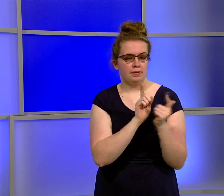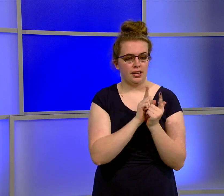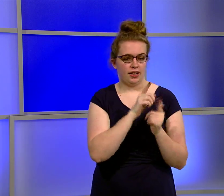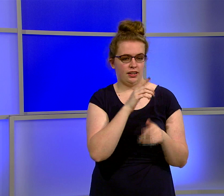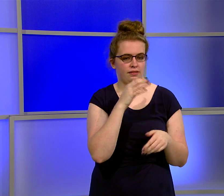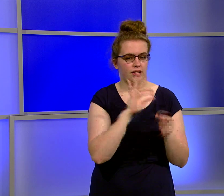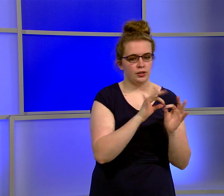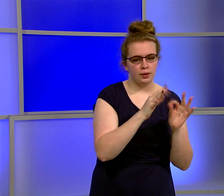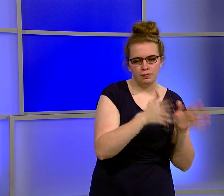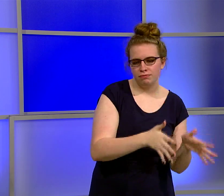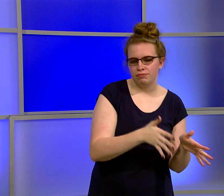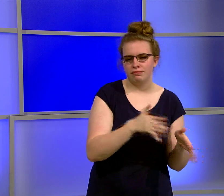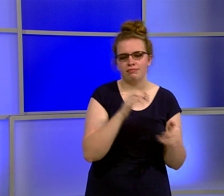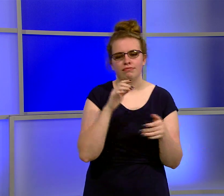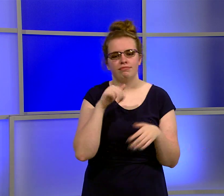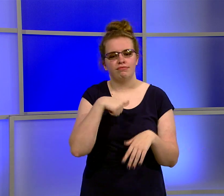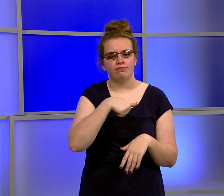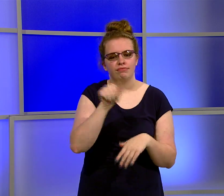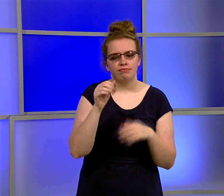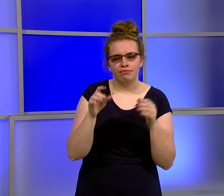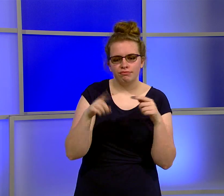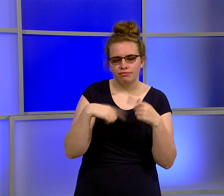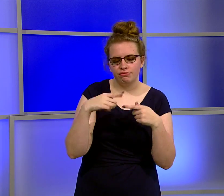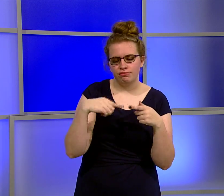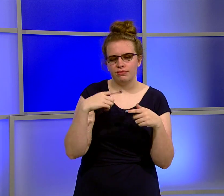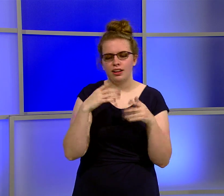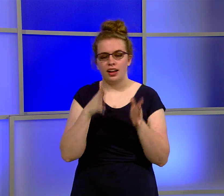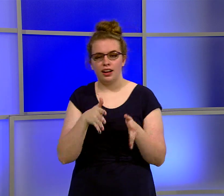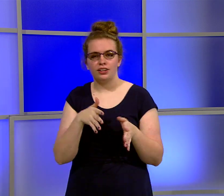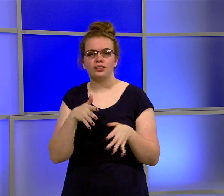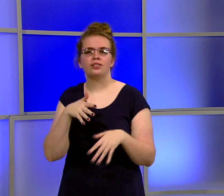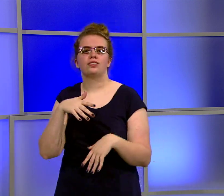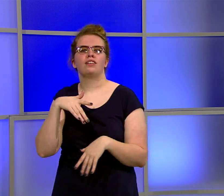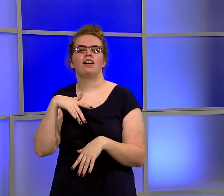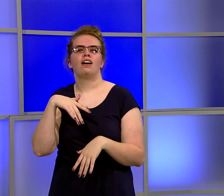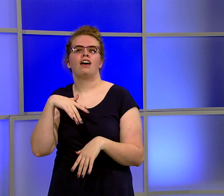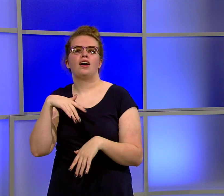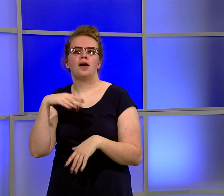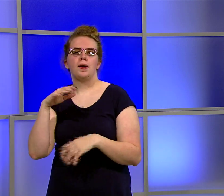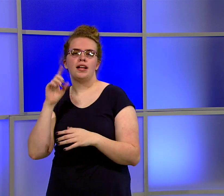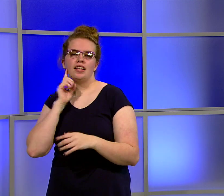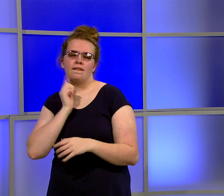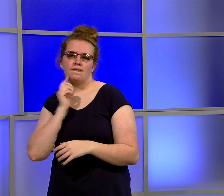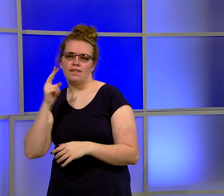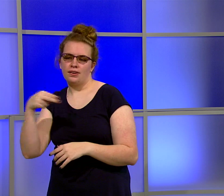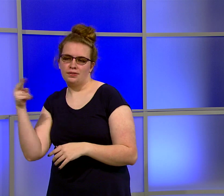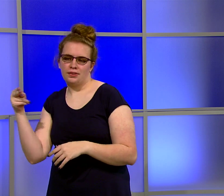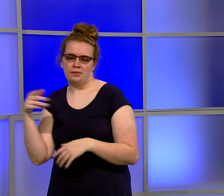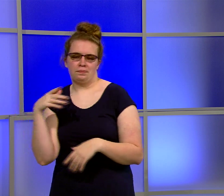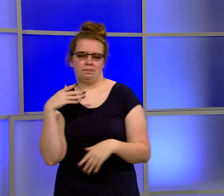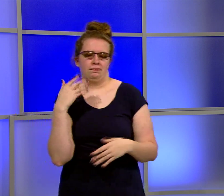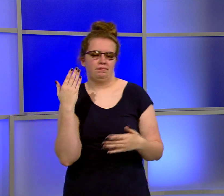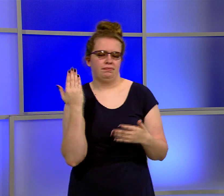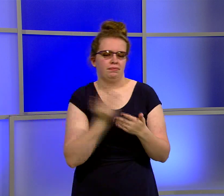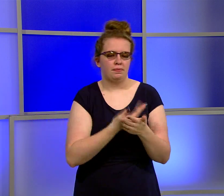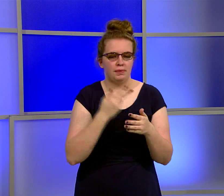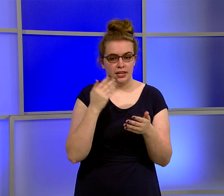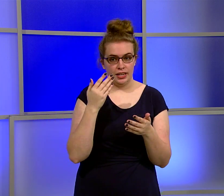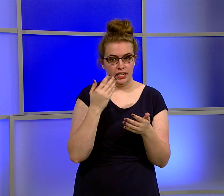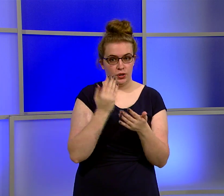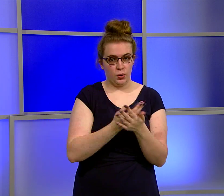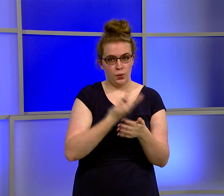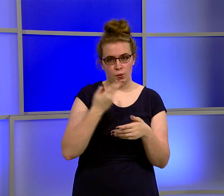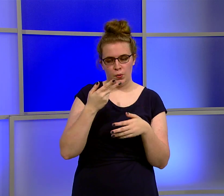fellow signers etc to simply get out there and meet new people learn more and practice our asl